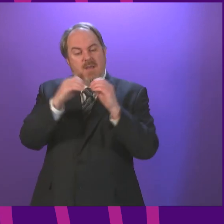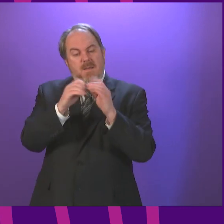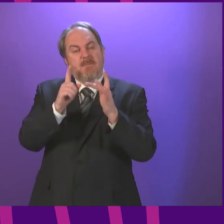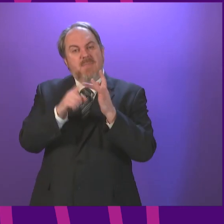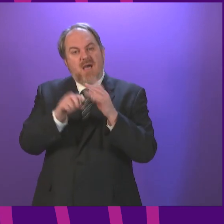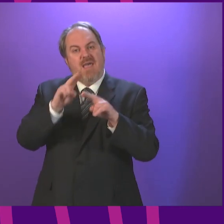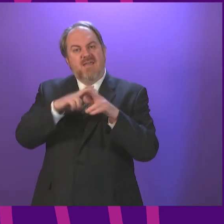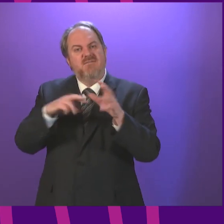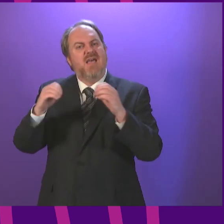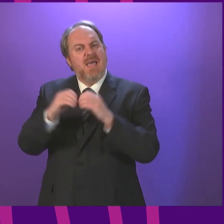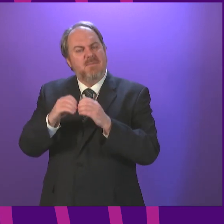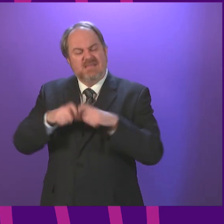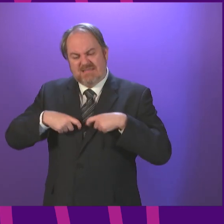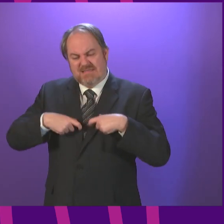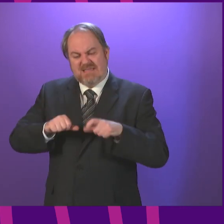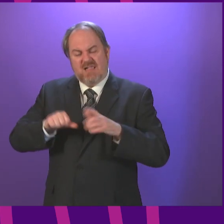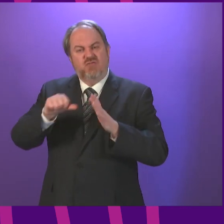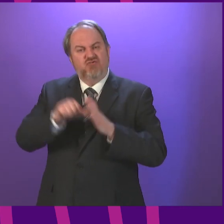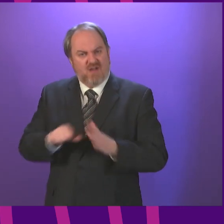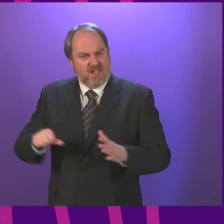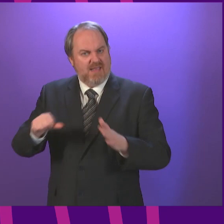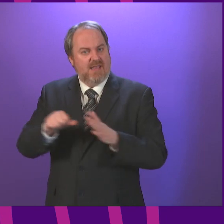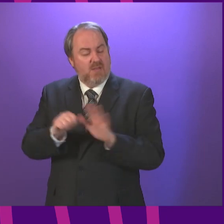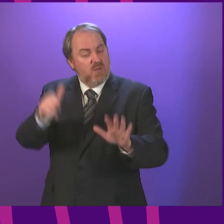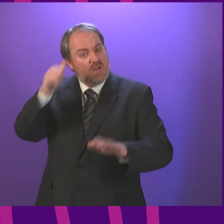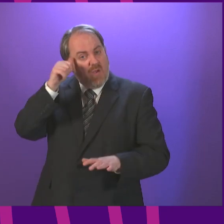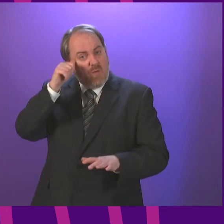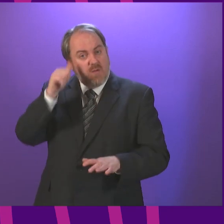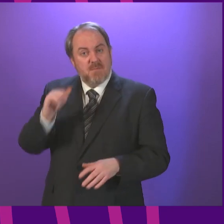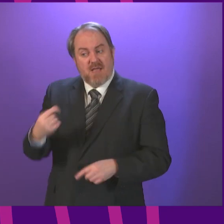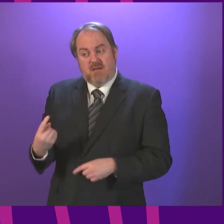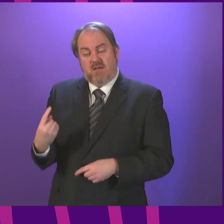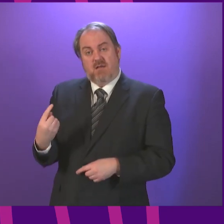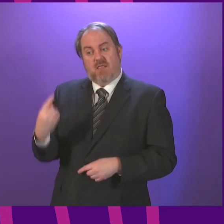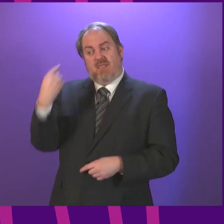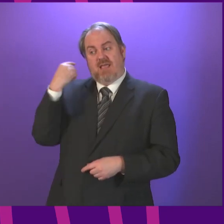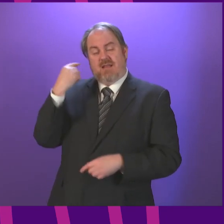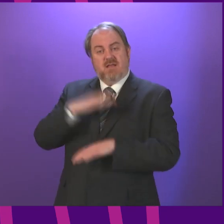way to go, but the alternative to the work that we did was just to let BiFab there and then go to the wall.